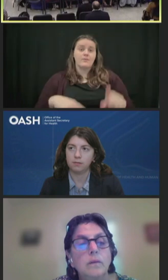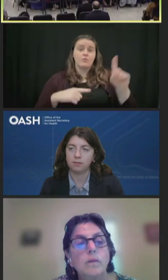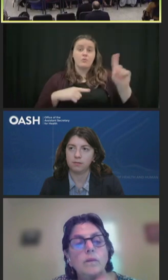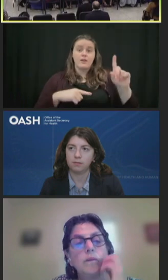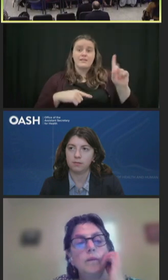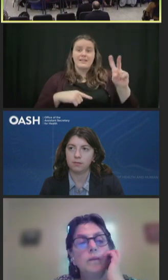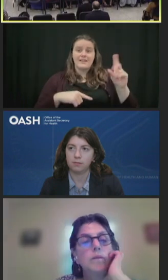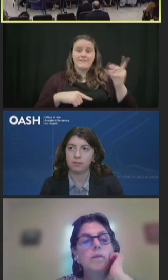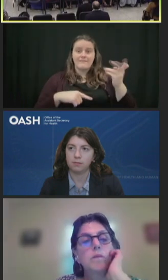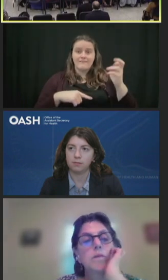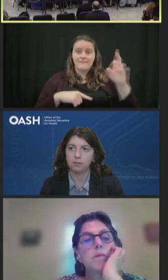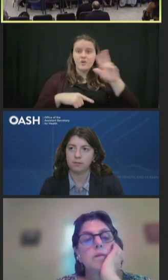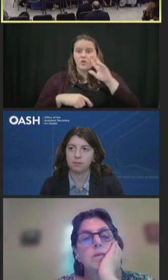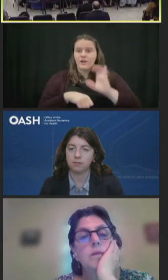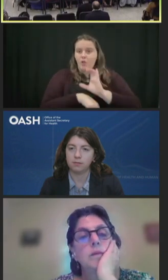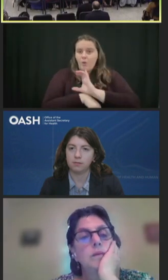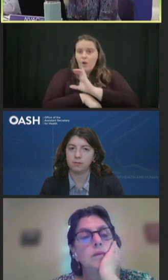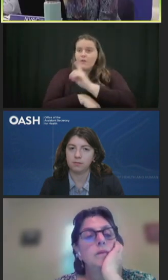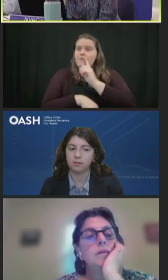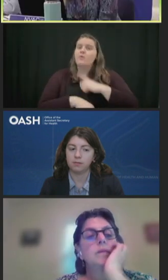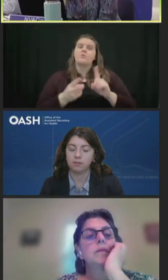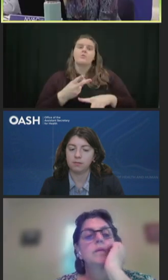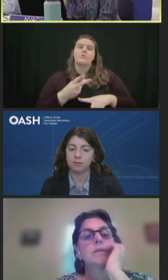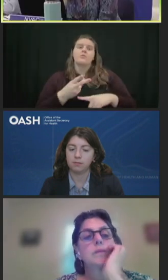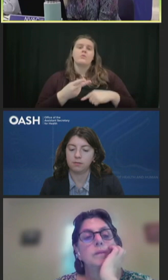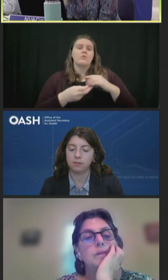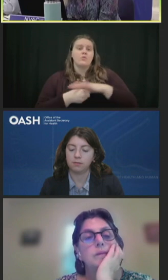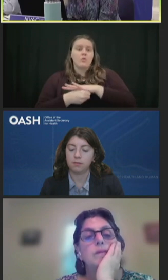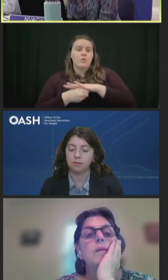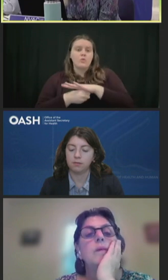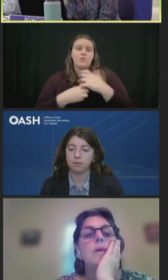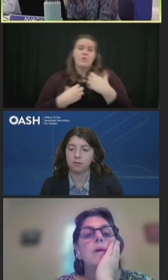and local health departments and state health departments all over to vaccinate